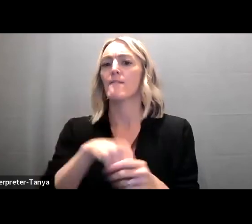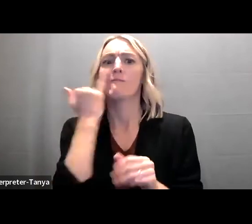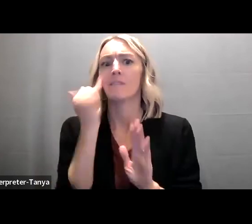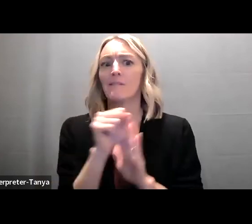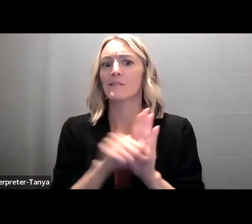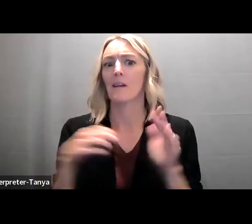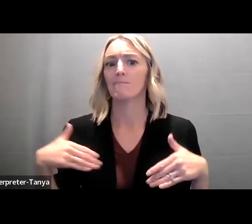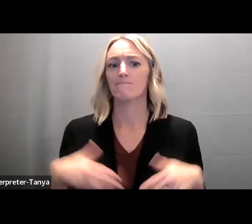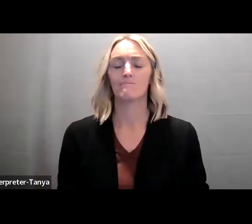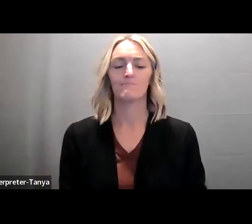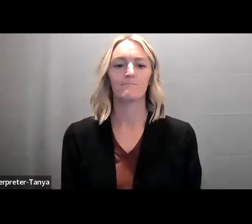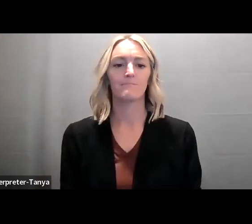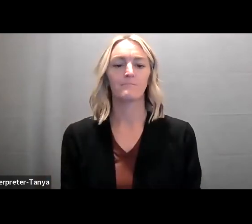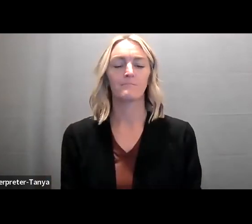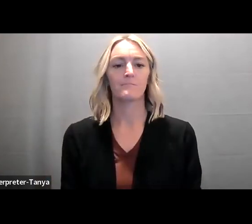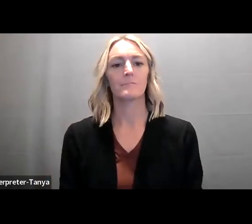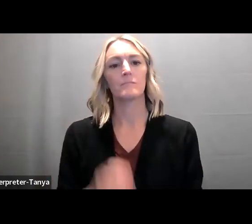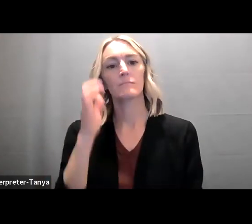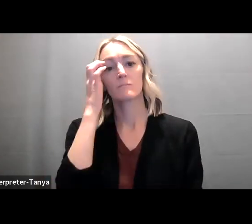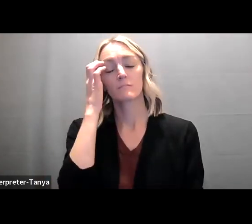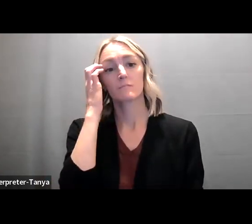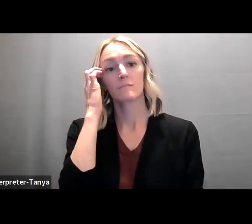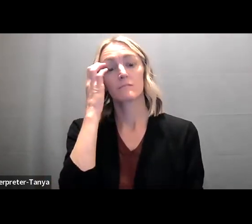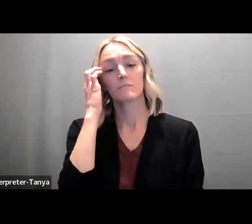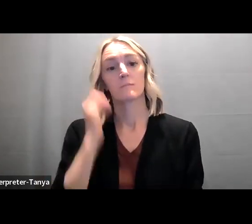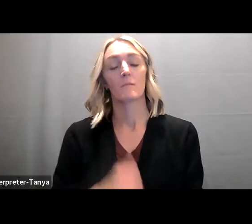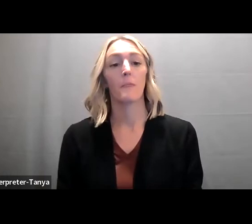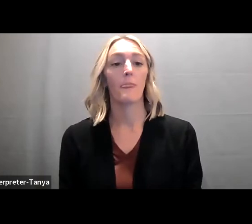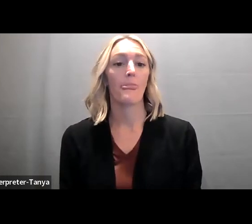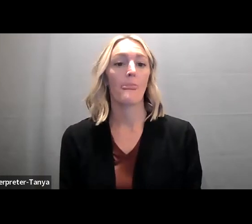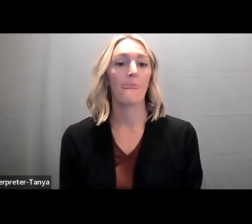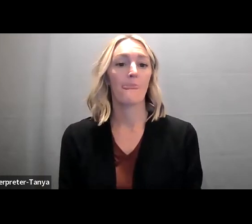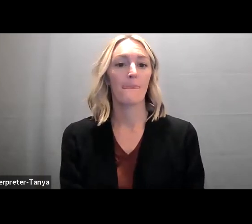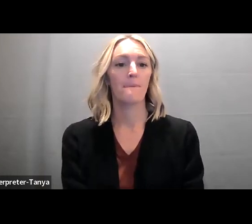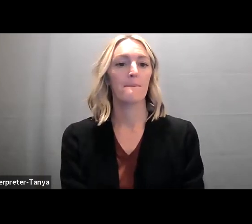Next slide, please.